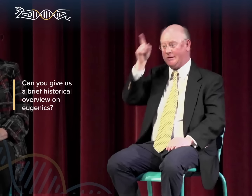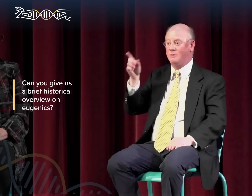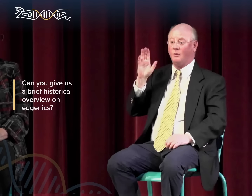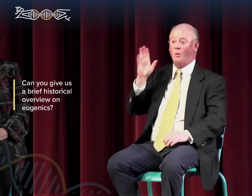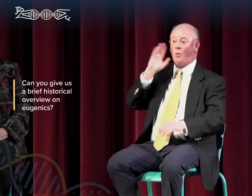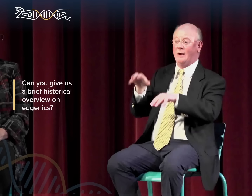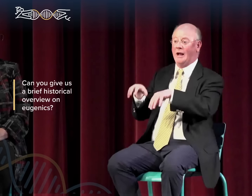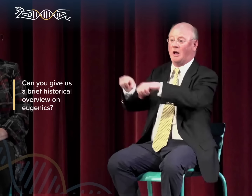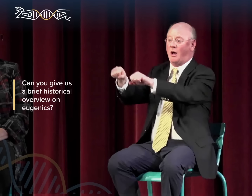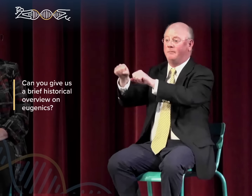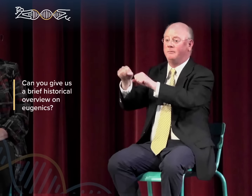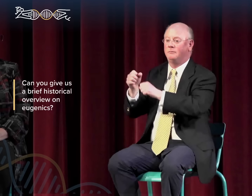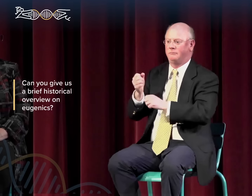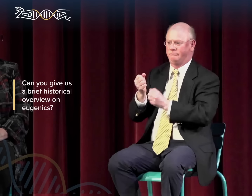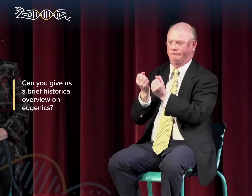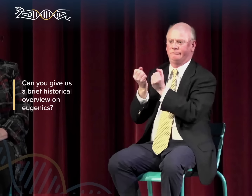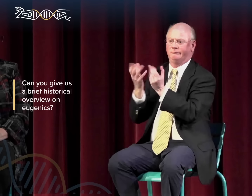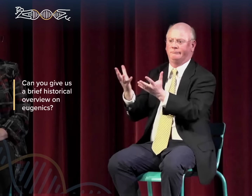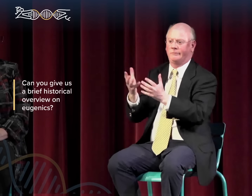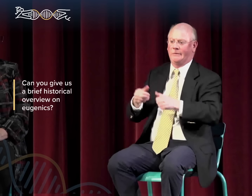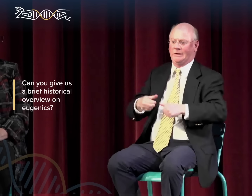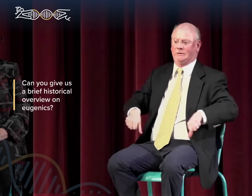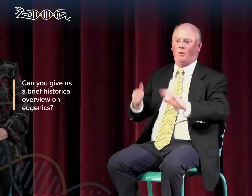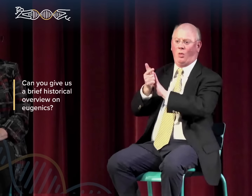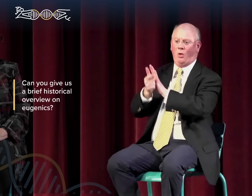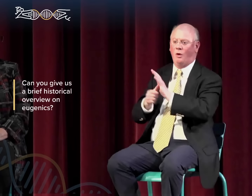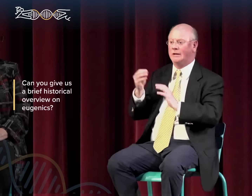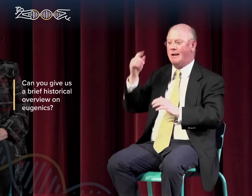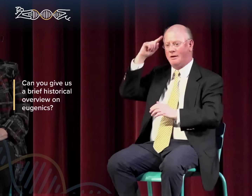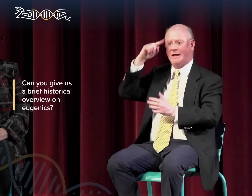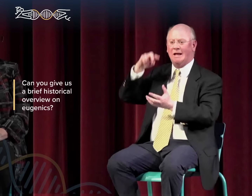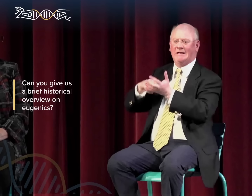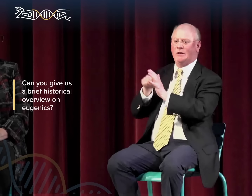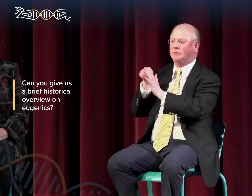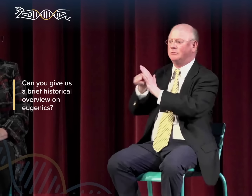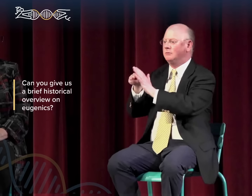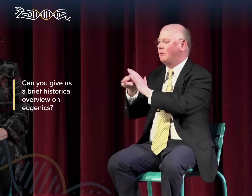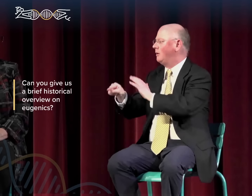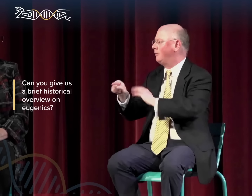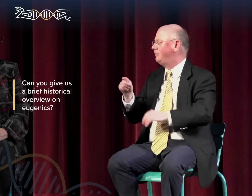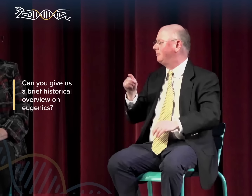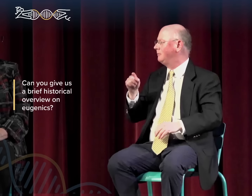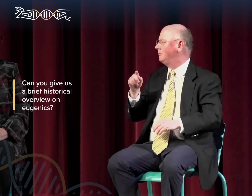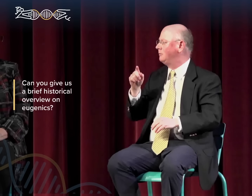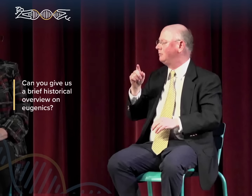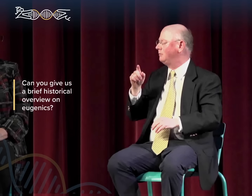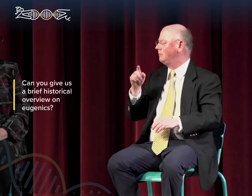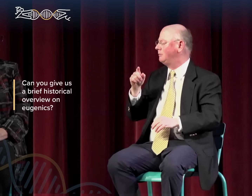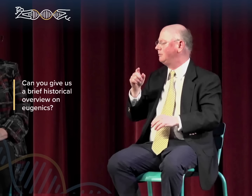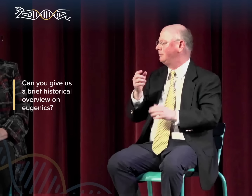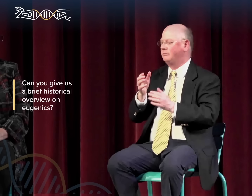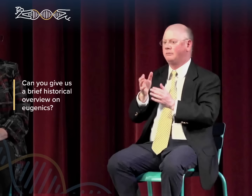Nazi German era. In which they had forced sterilizations and genocide in that day of